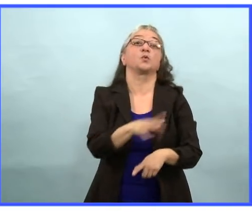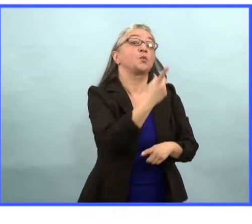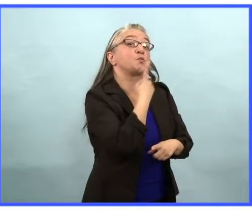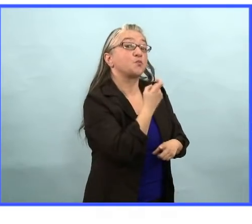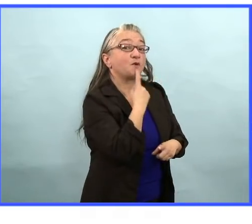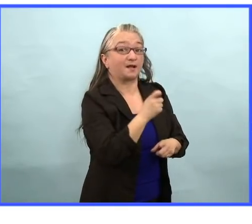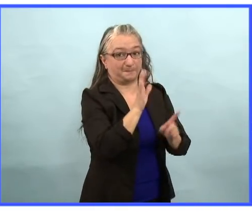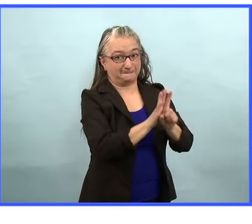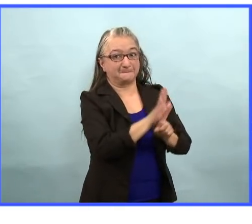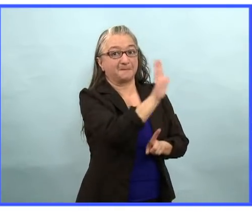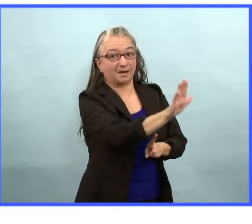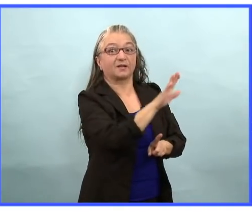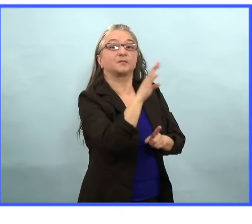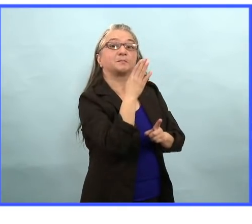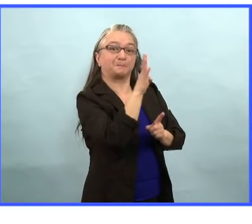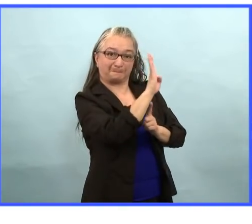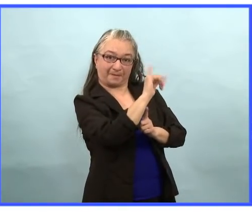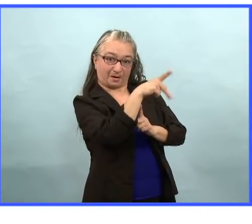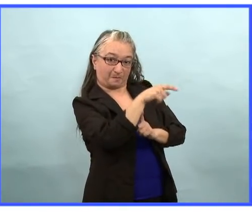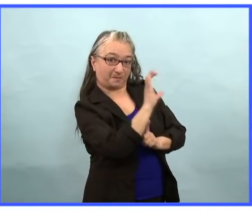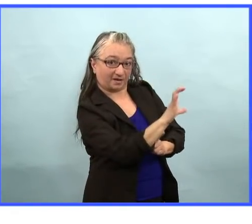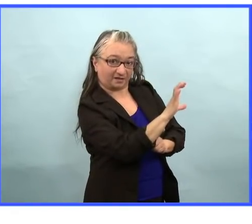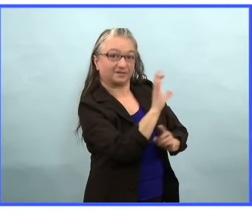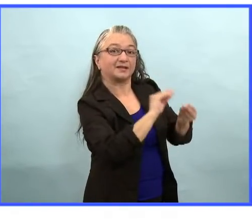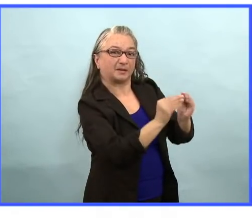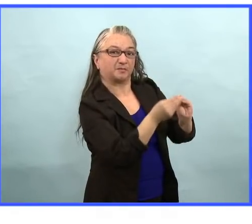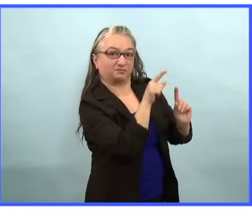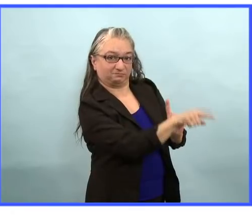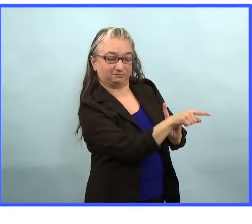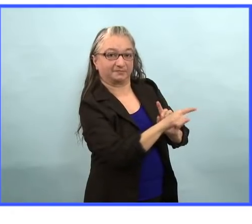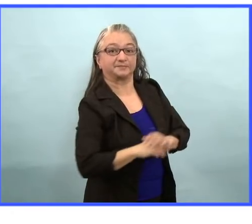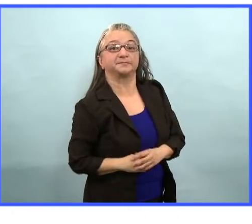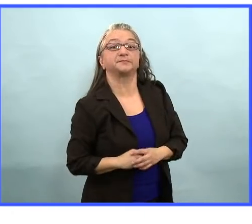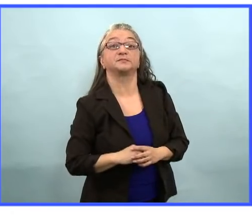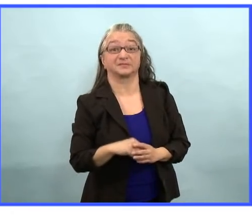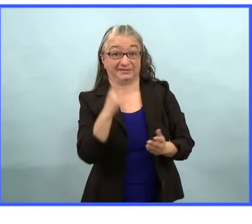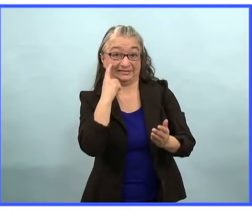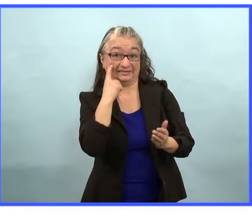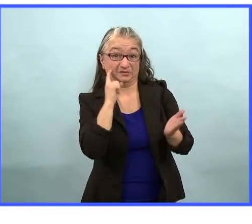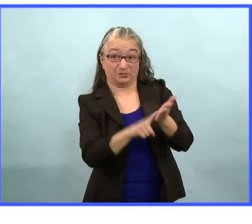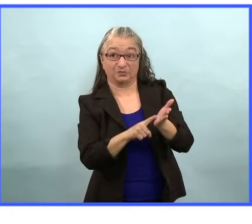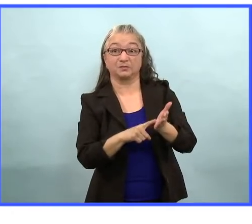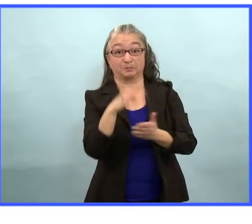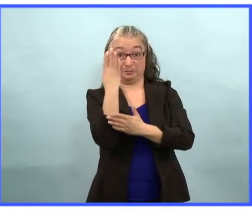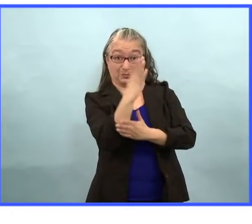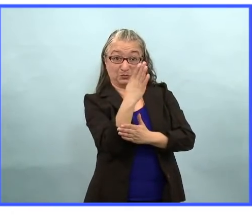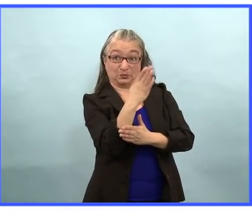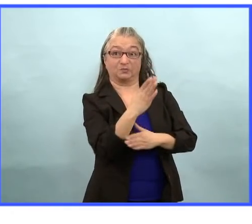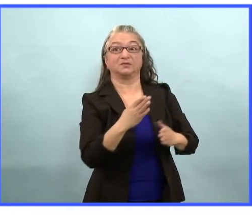is the red line and so we can see that there is a delay in the time when members of bipol